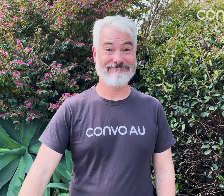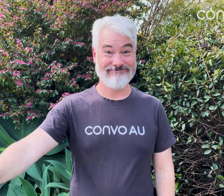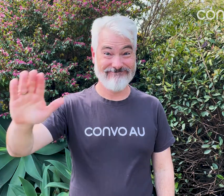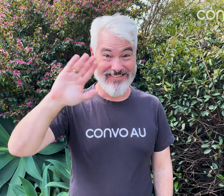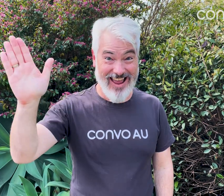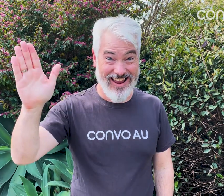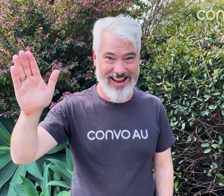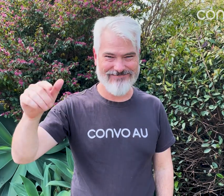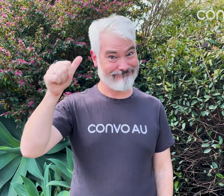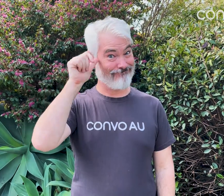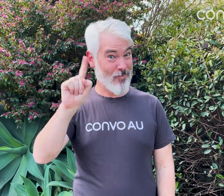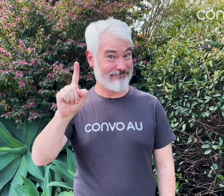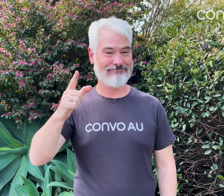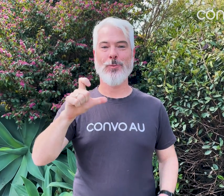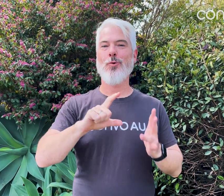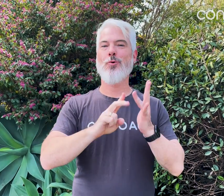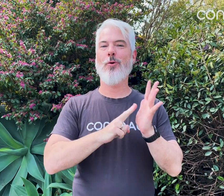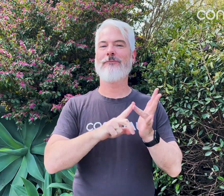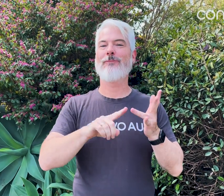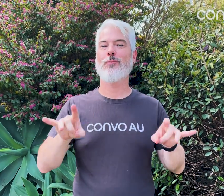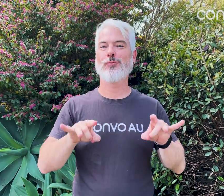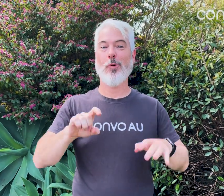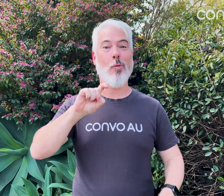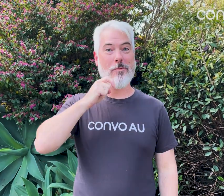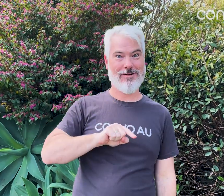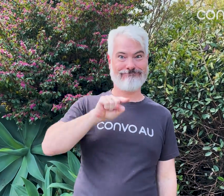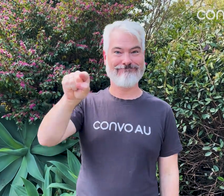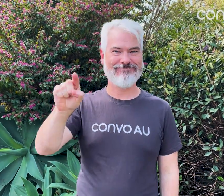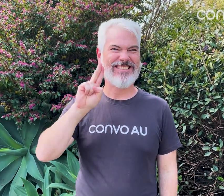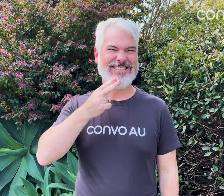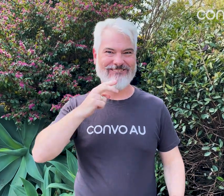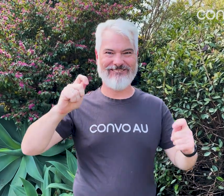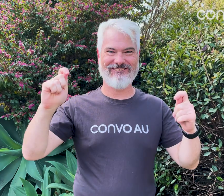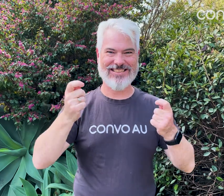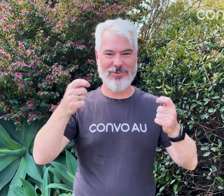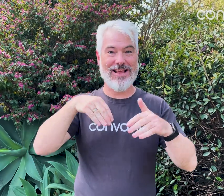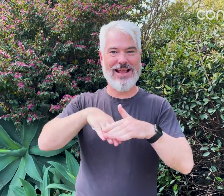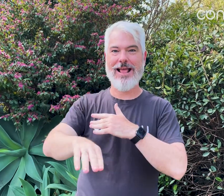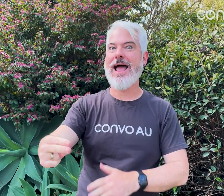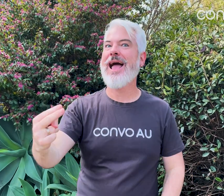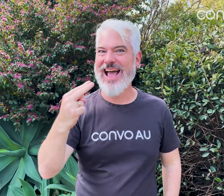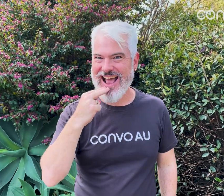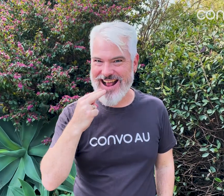Hey there! Just wanted to let you know that Convo Australia will be participating in the Deaf Festival in Adelaide.